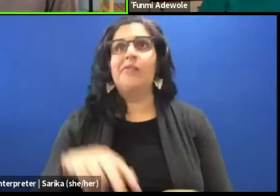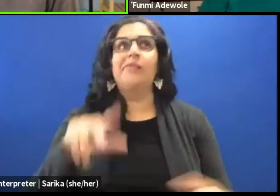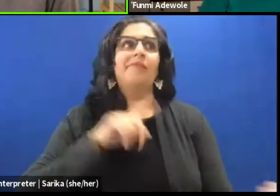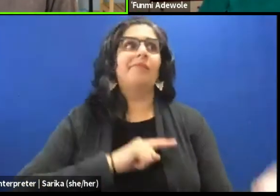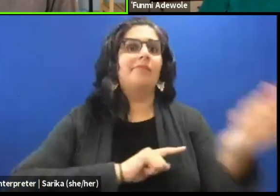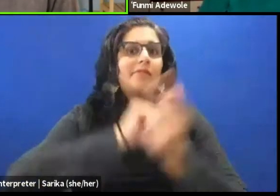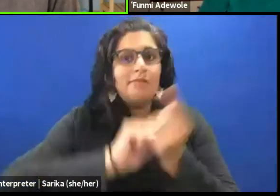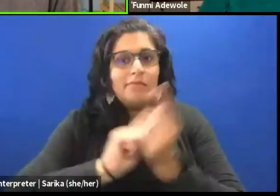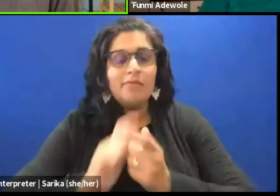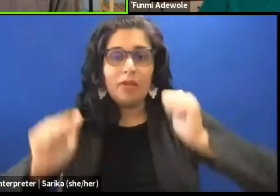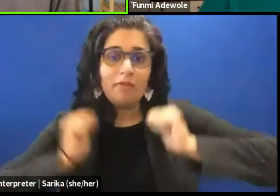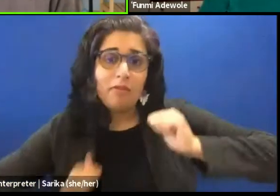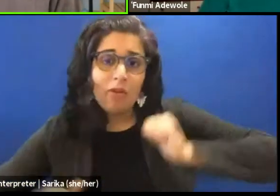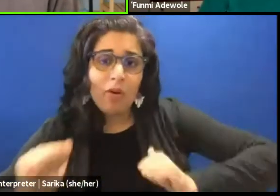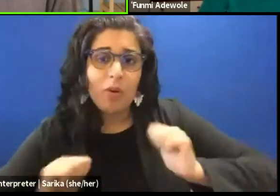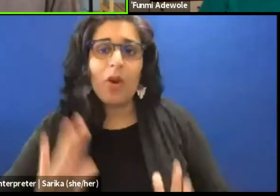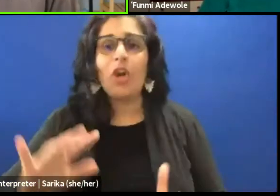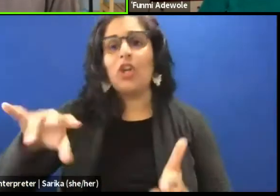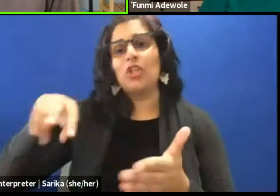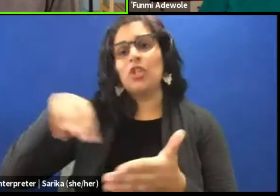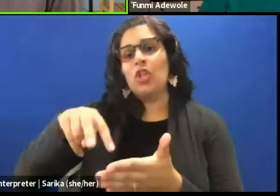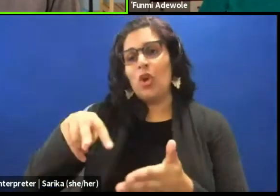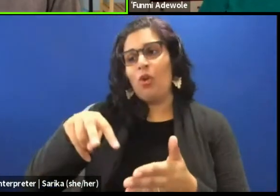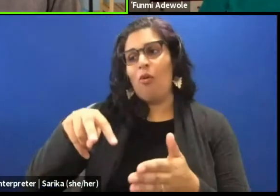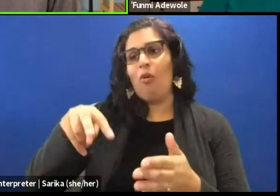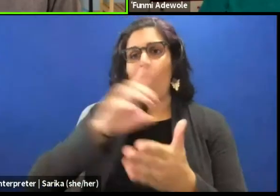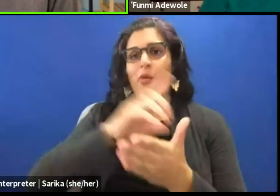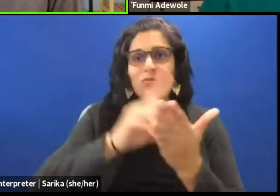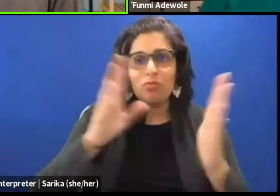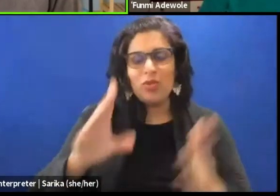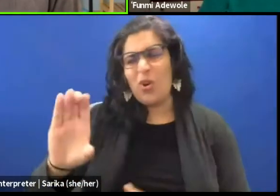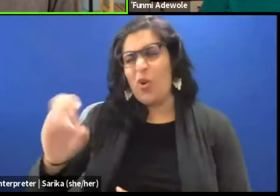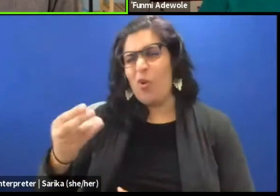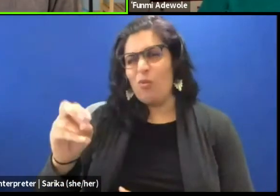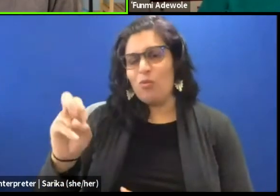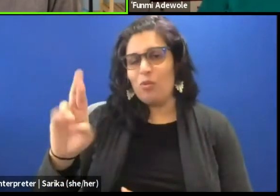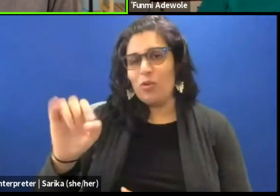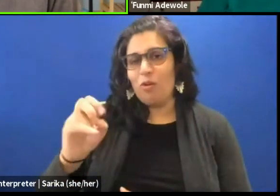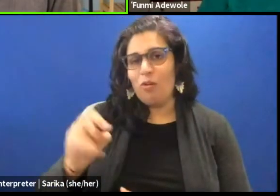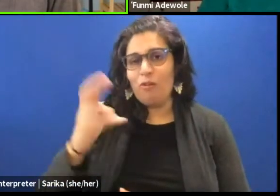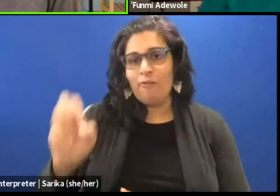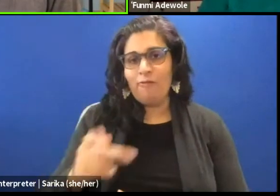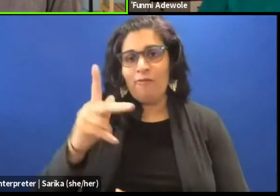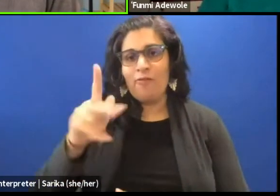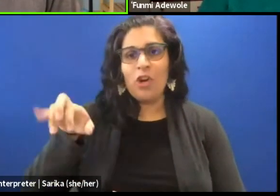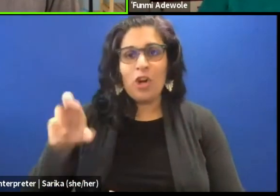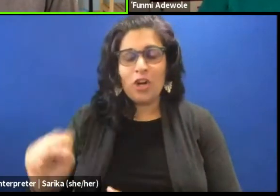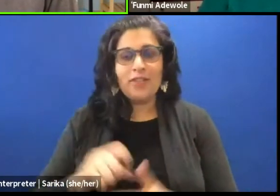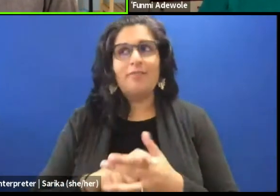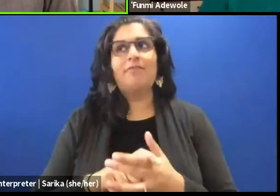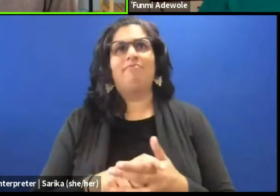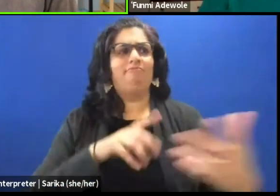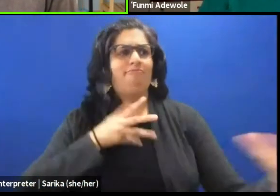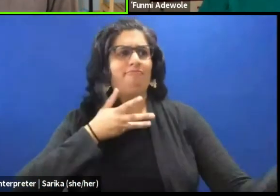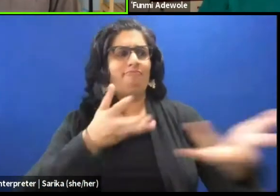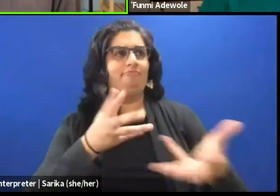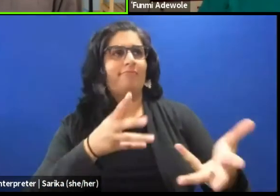mainly choreographers working with dance forms of Africa and the Diaspora or what we can also refer